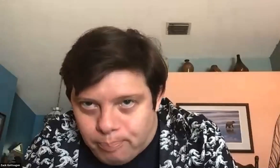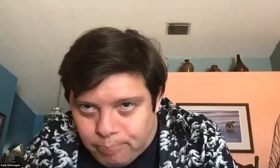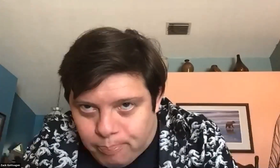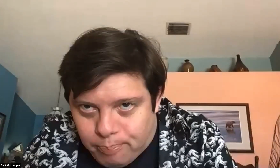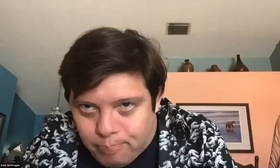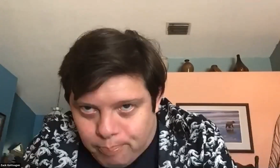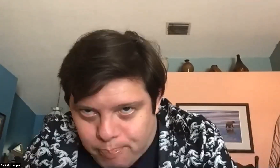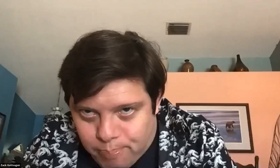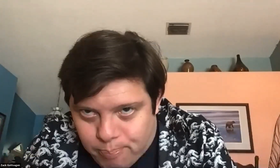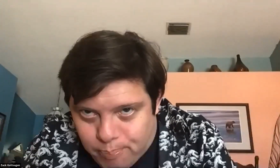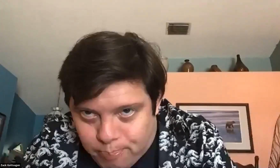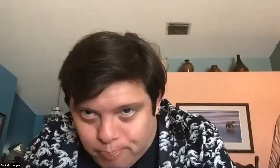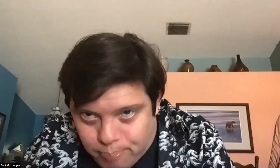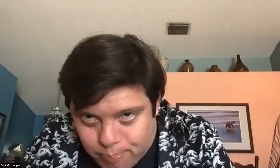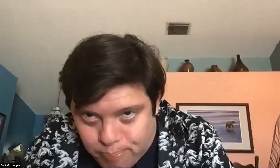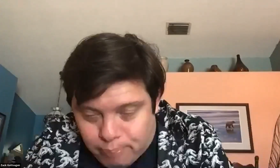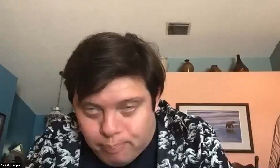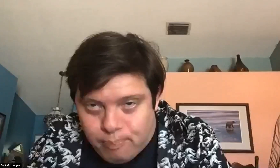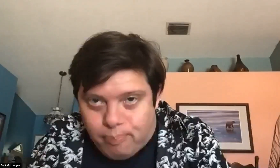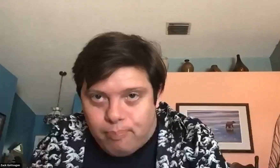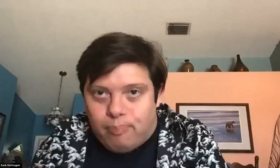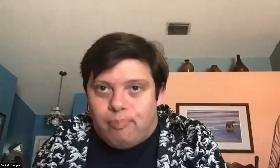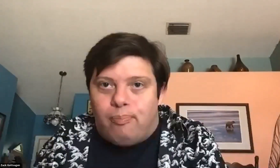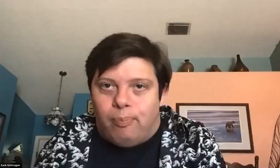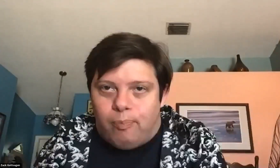I would say